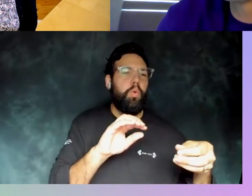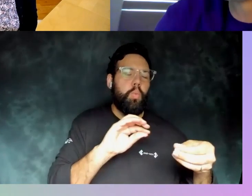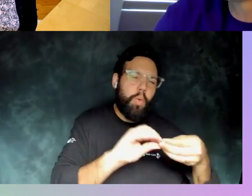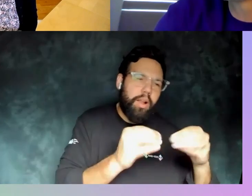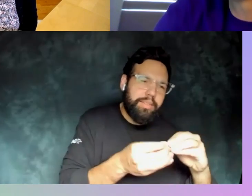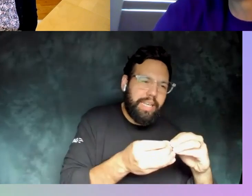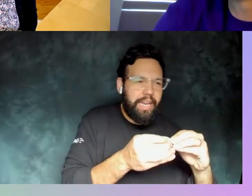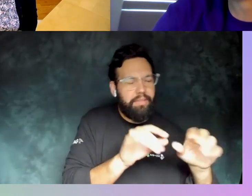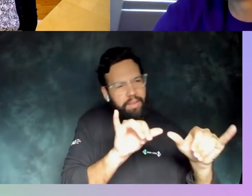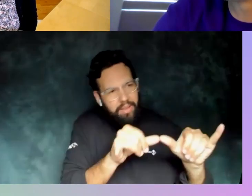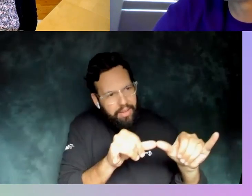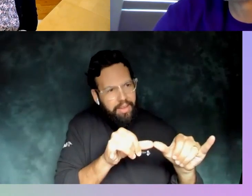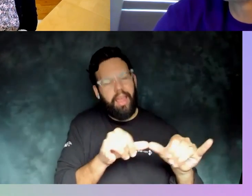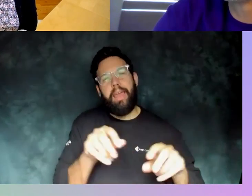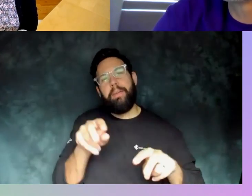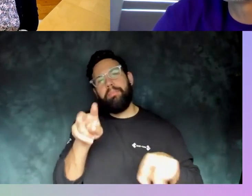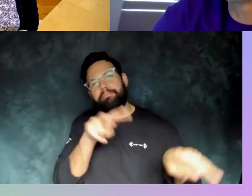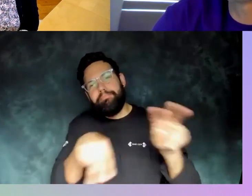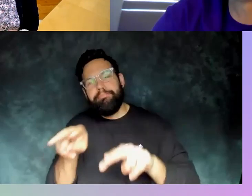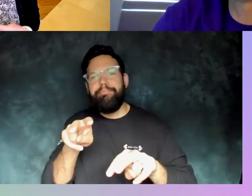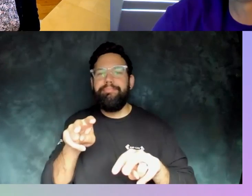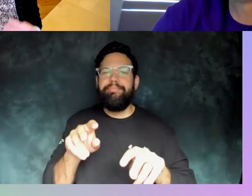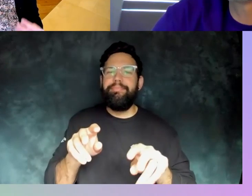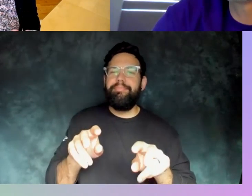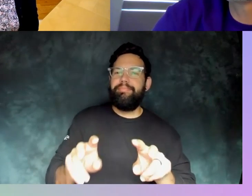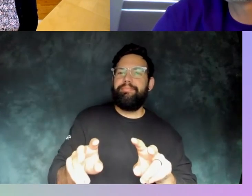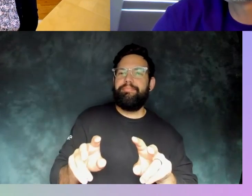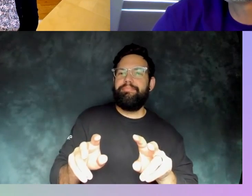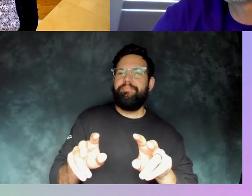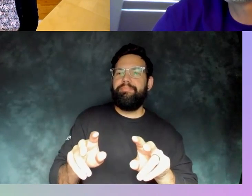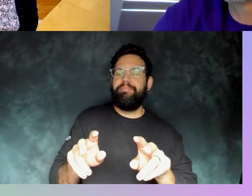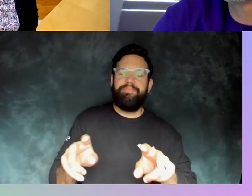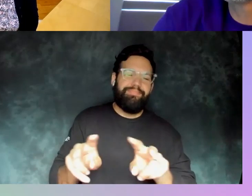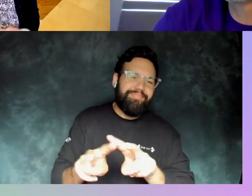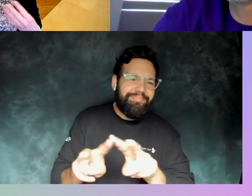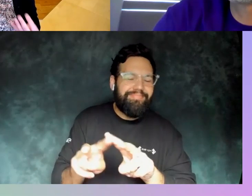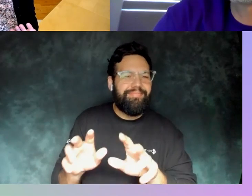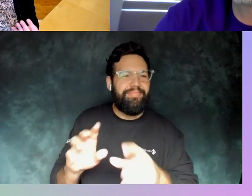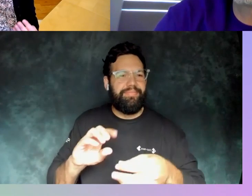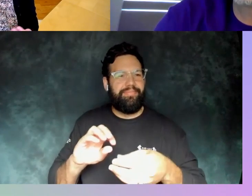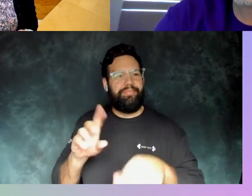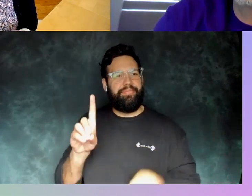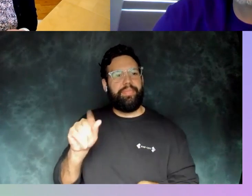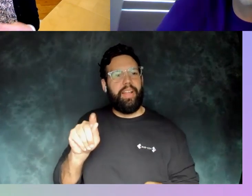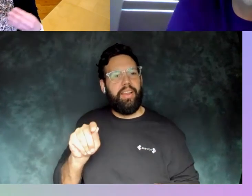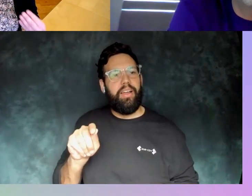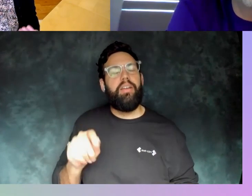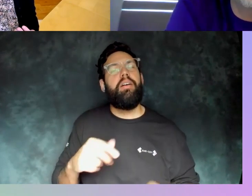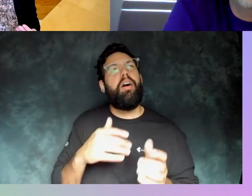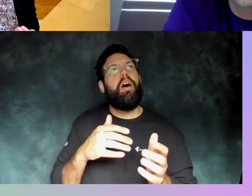wouldn't know if you want to be doing that. If you were designer, you have that background in unicorn and